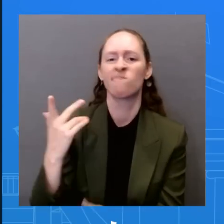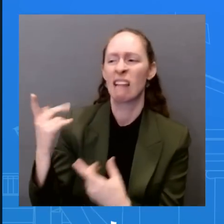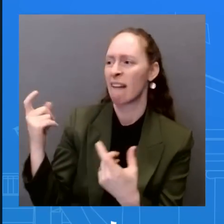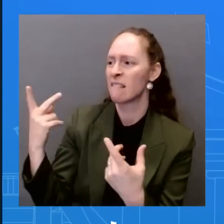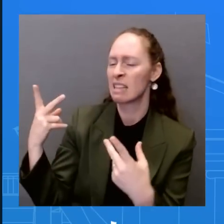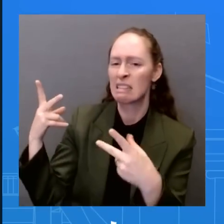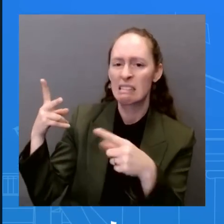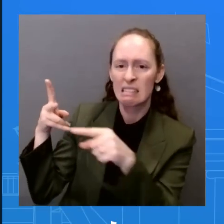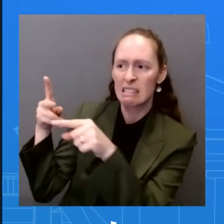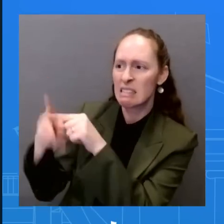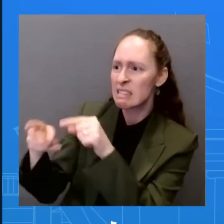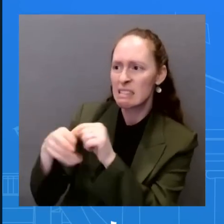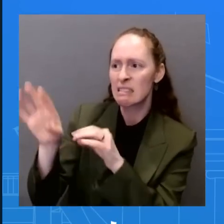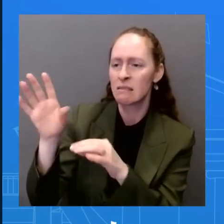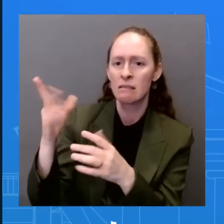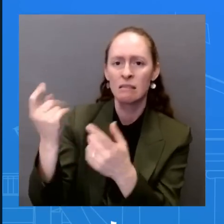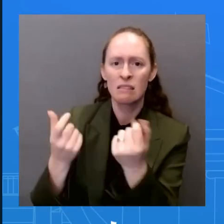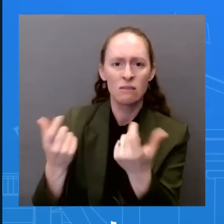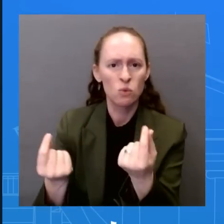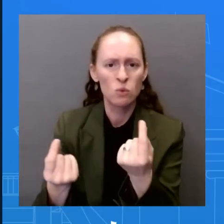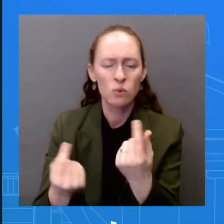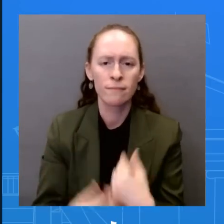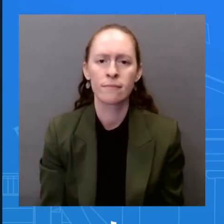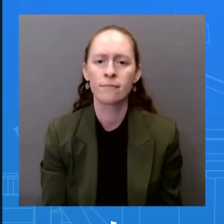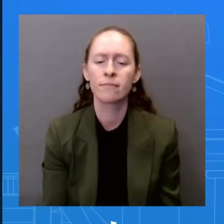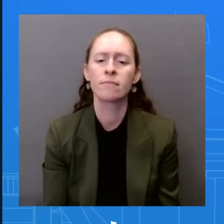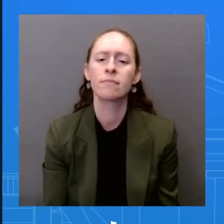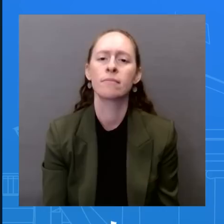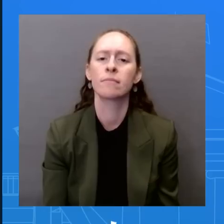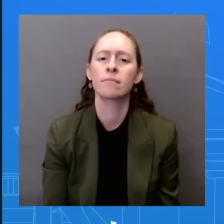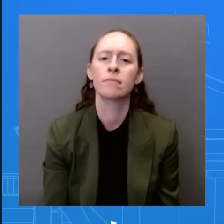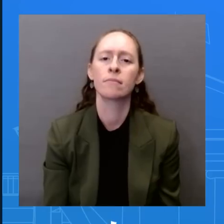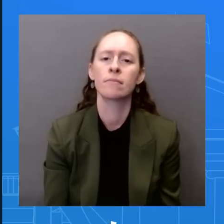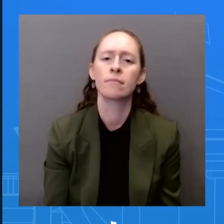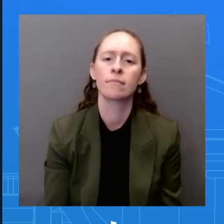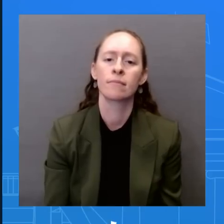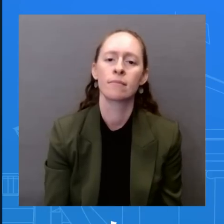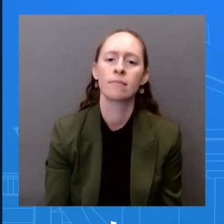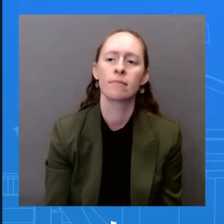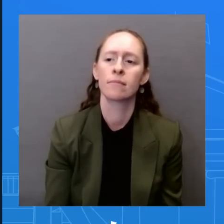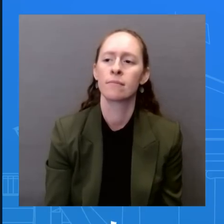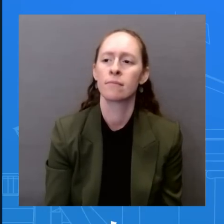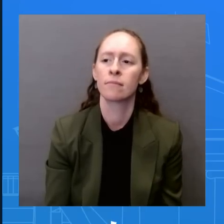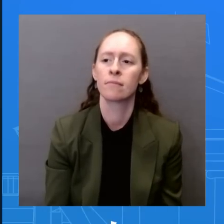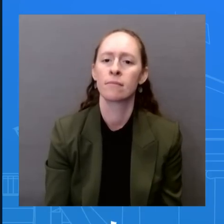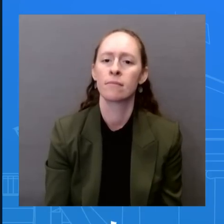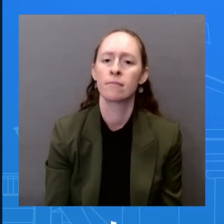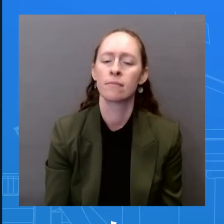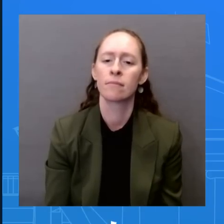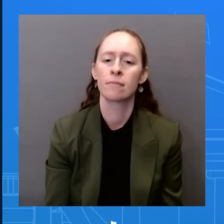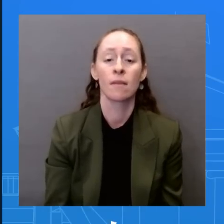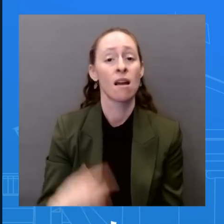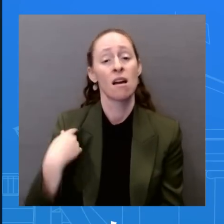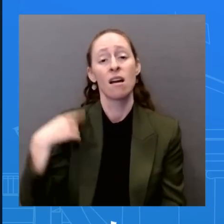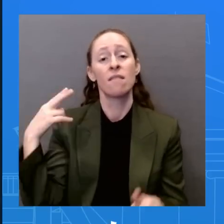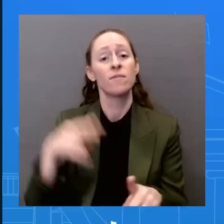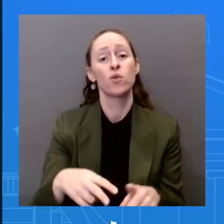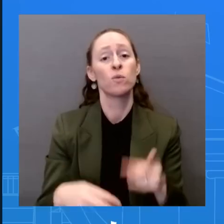Look, the way we -- we see this is: Our job is to tell Congress what we need to protect the American people,